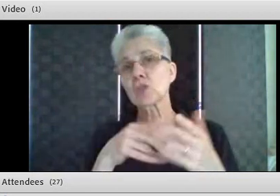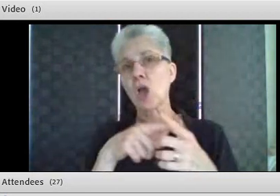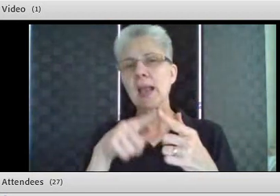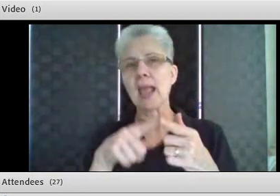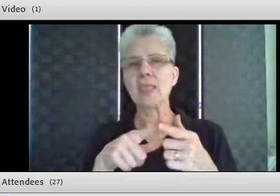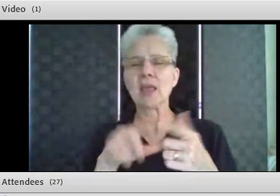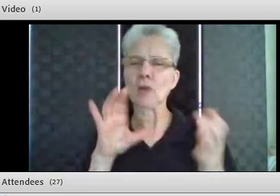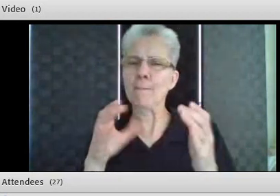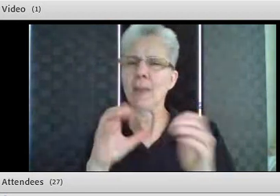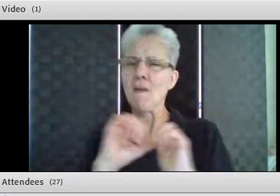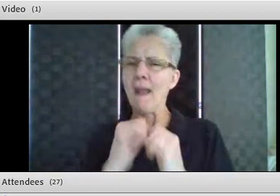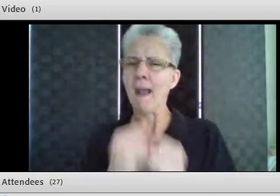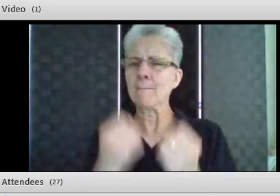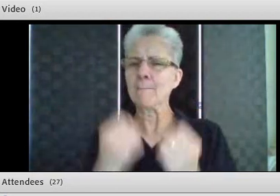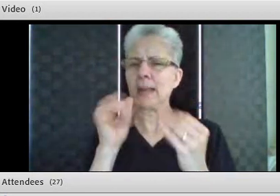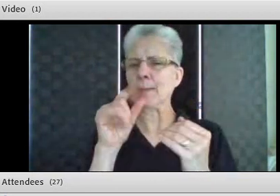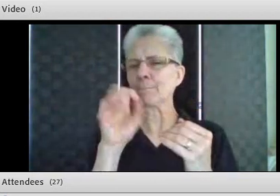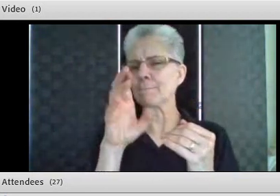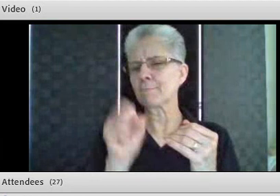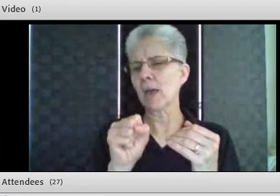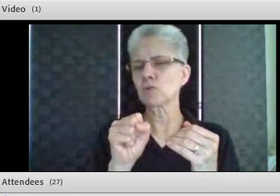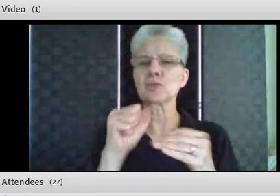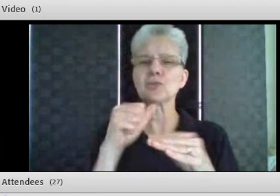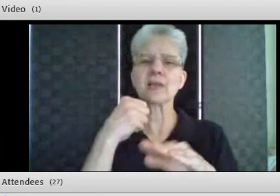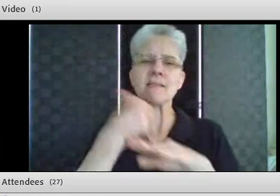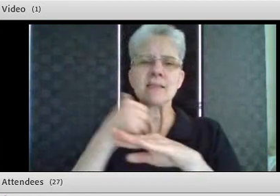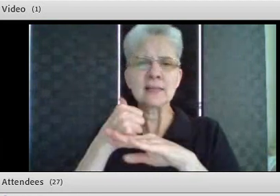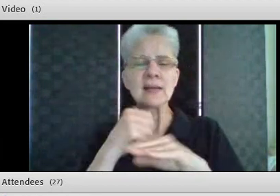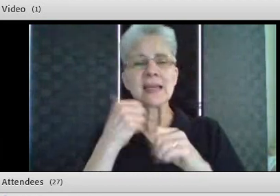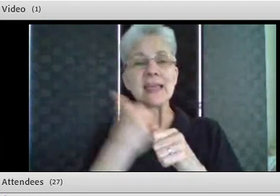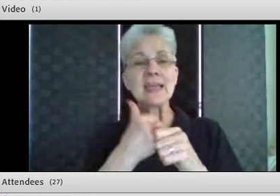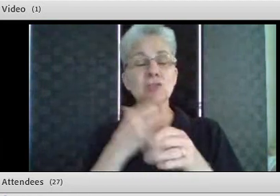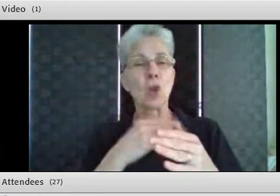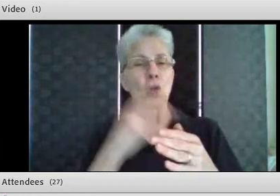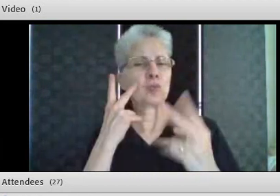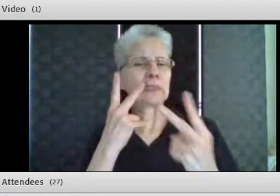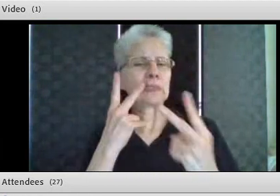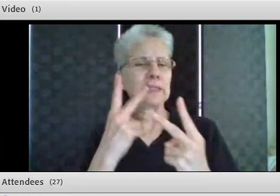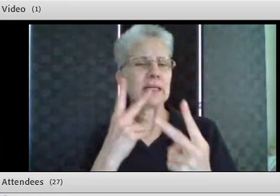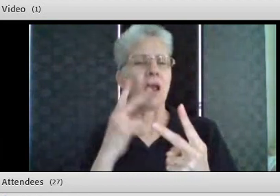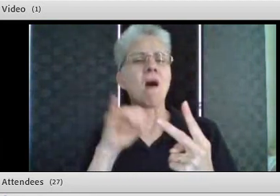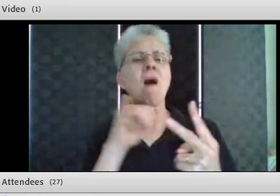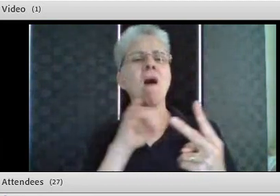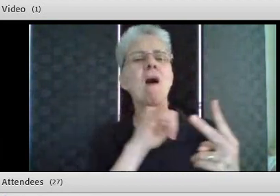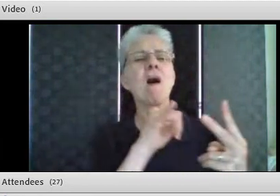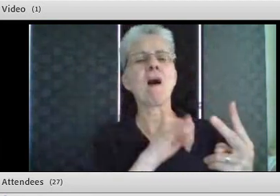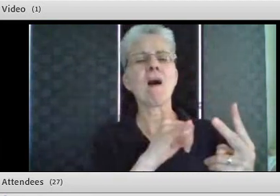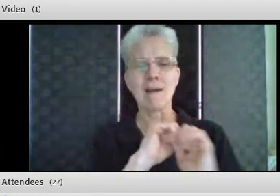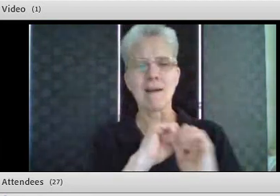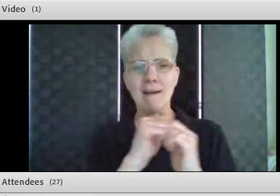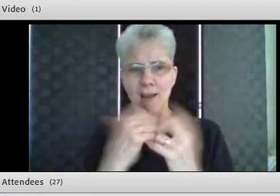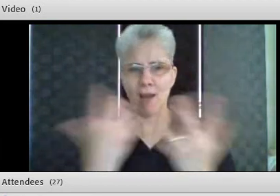It varies a lot, but after you sit down with the kids and you listen to a song and then you compare how many measures